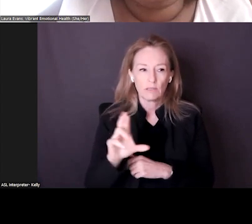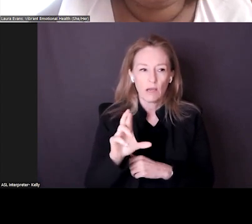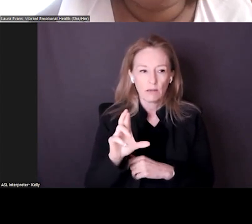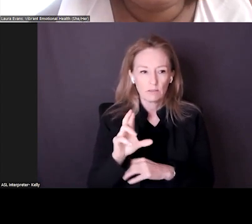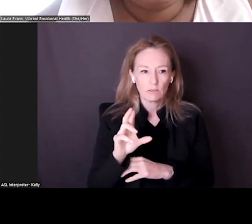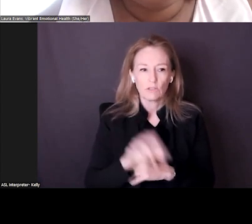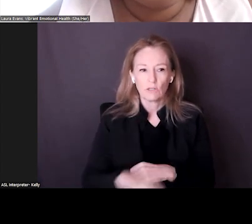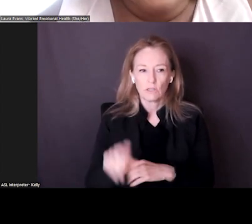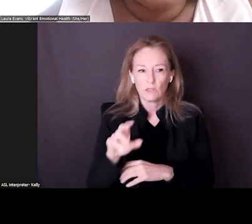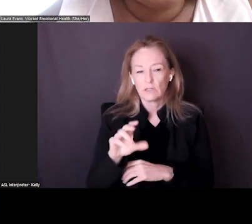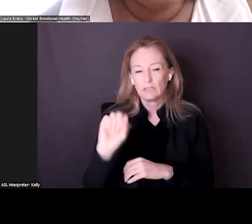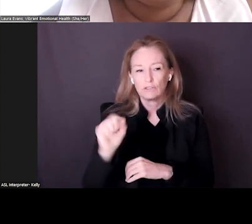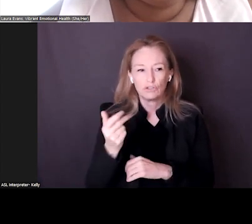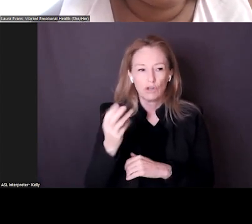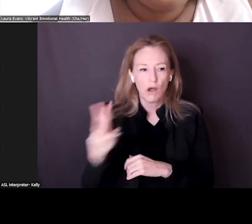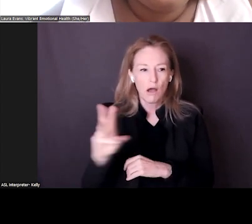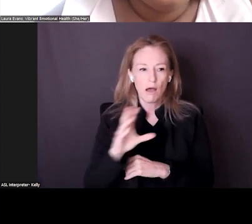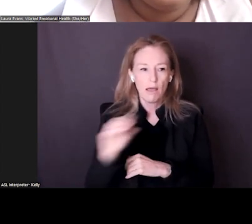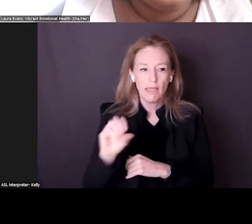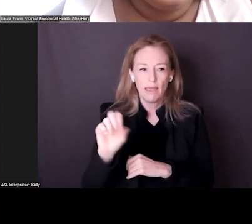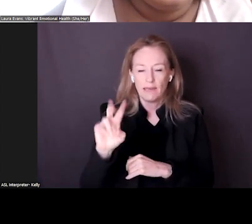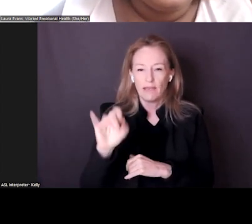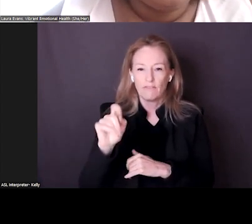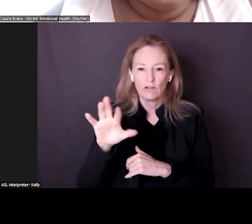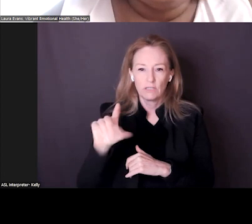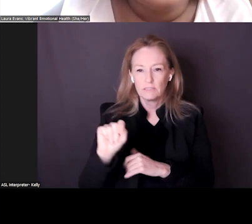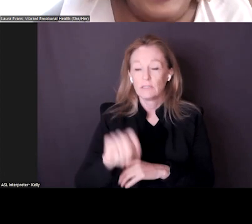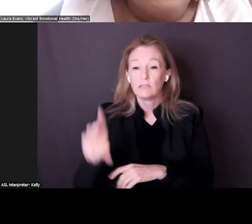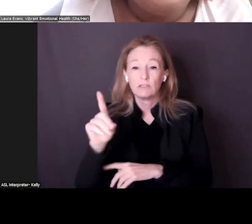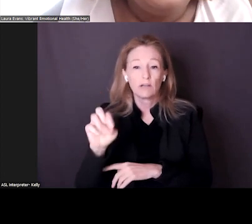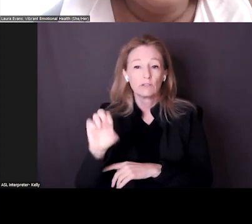DOCTOR SHAW WILL BE COMING BACK TO US SOON. 988 GOING LIVE...